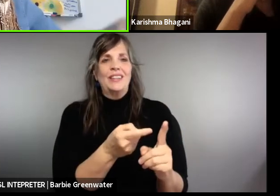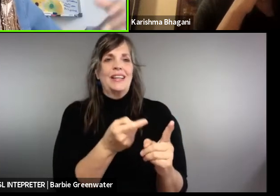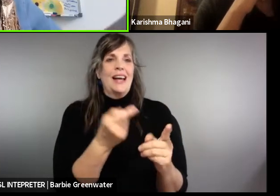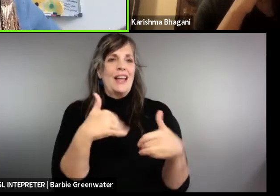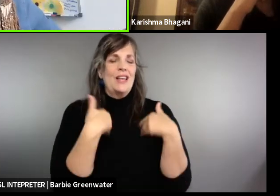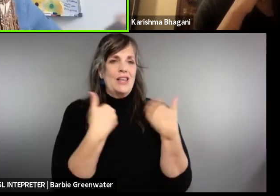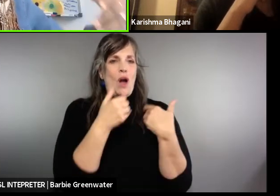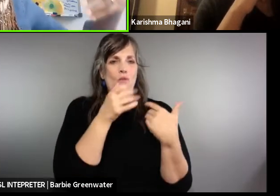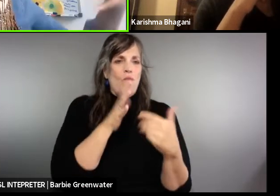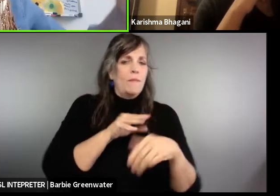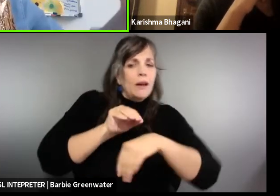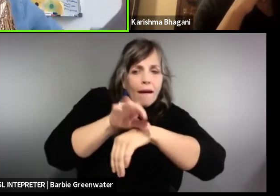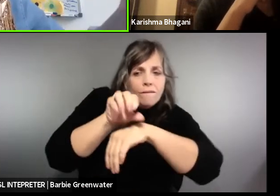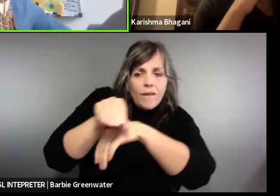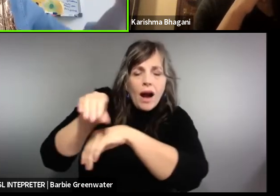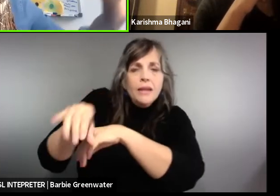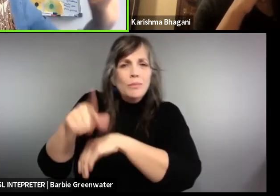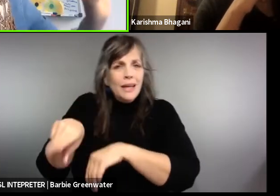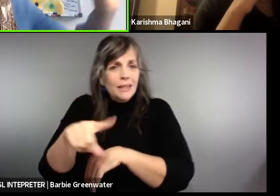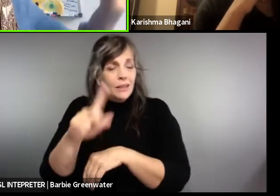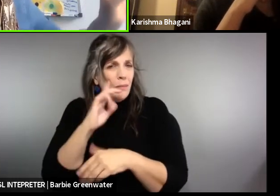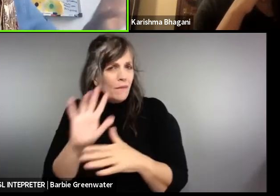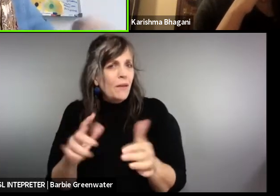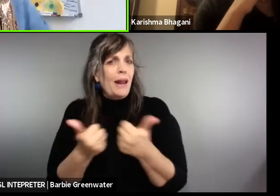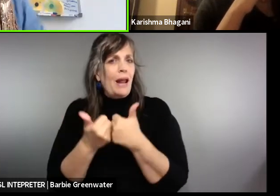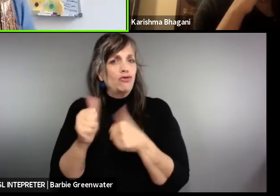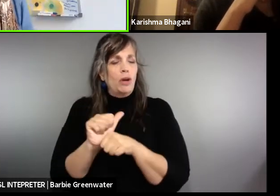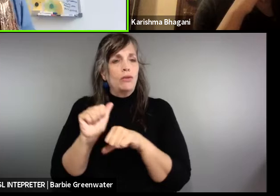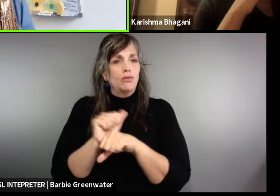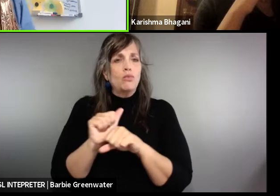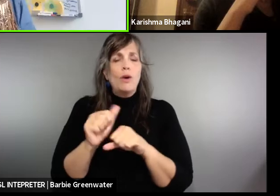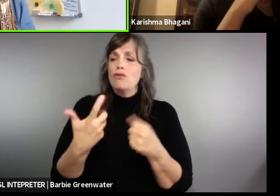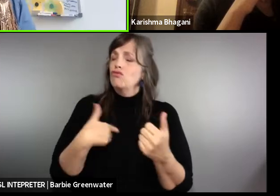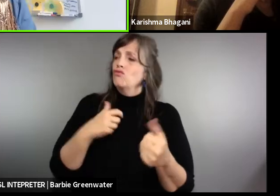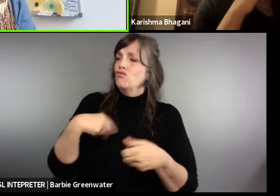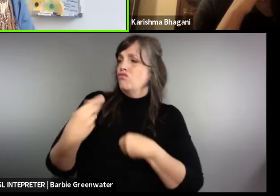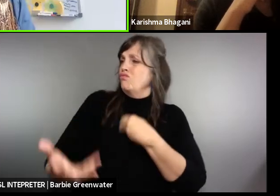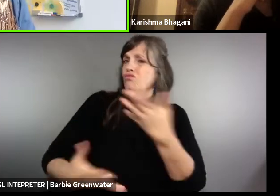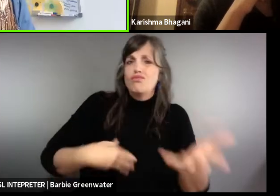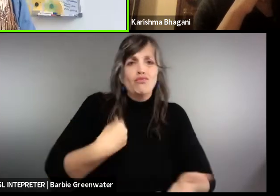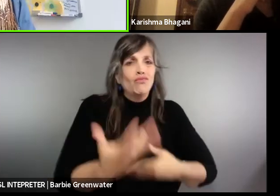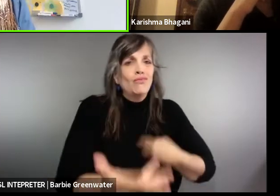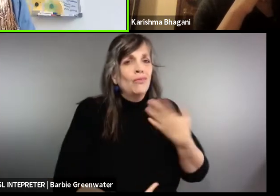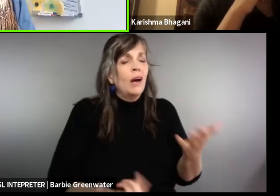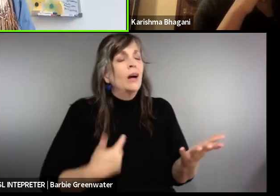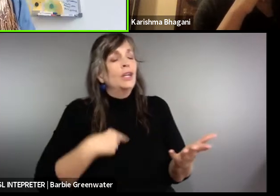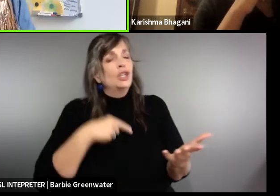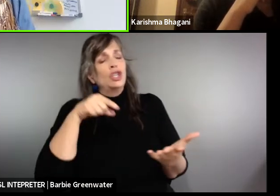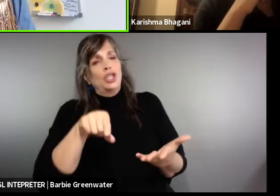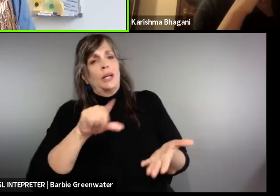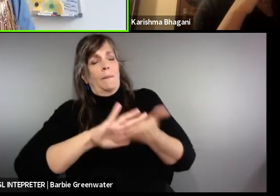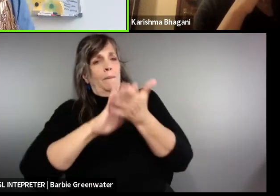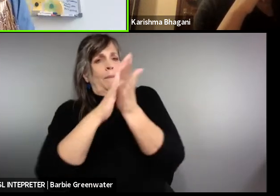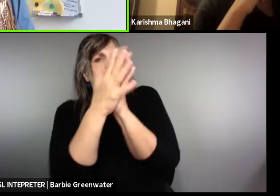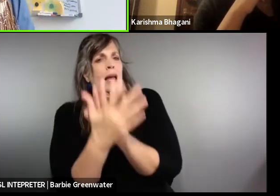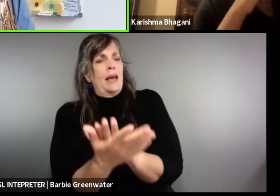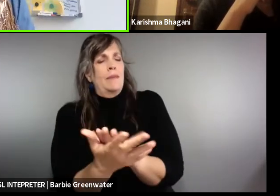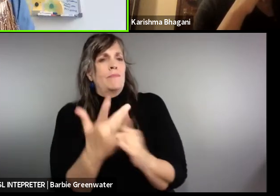advice 'cause some of them had challenges in their workplace and she just really became a really kind and very generous